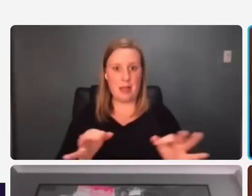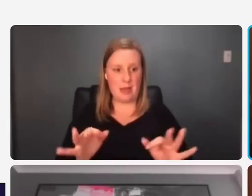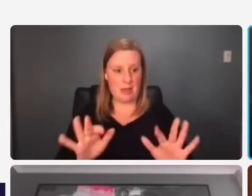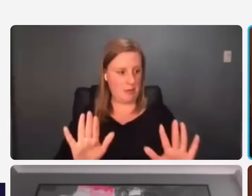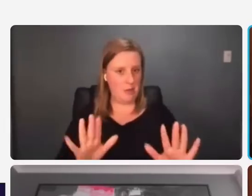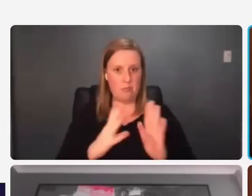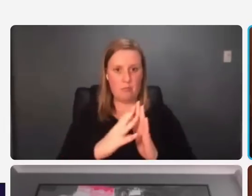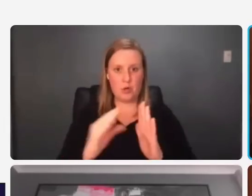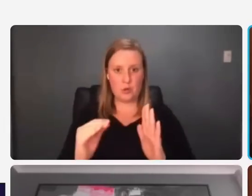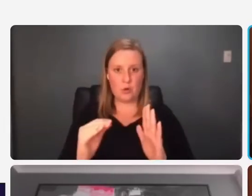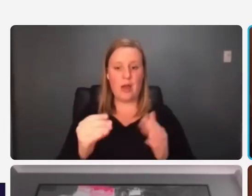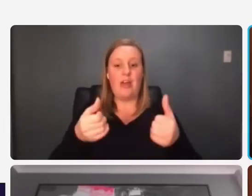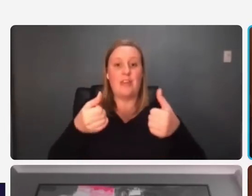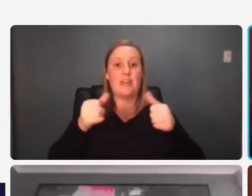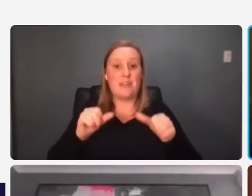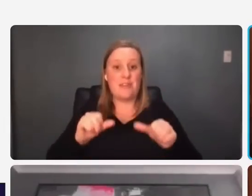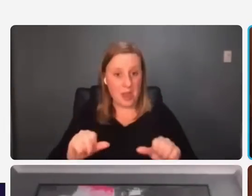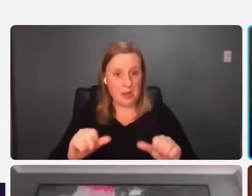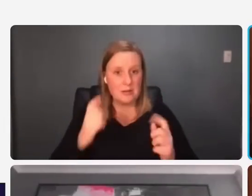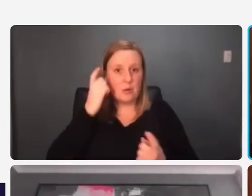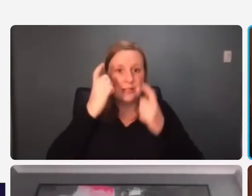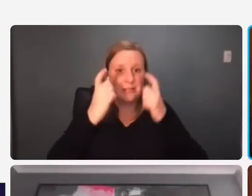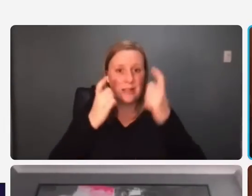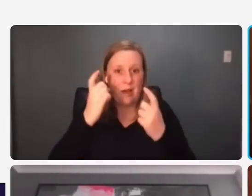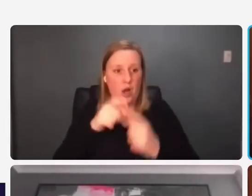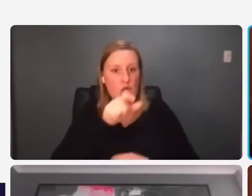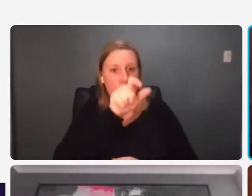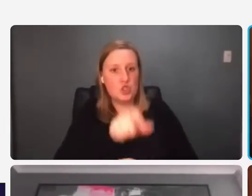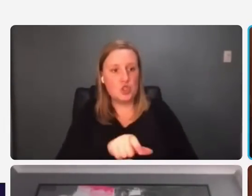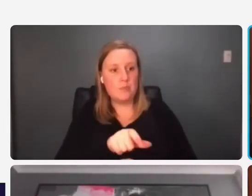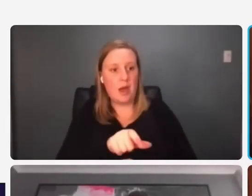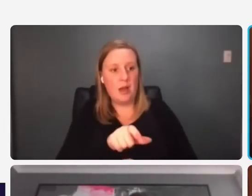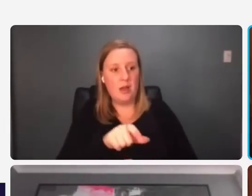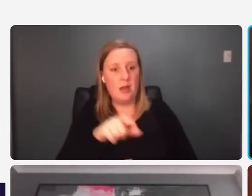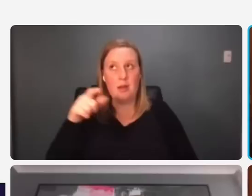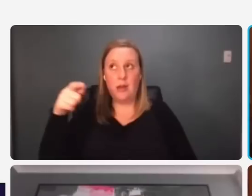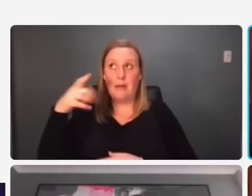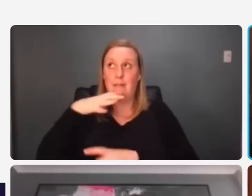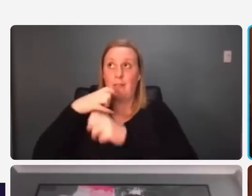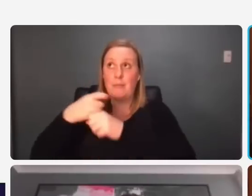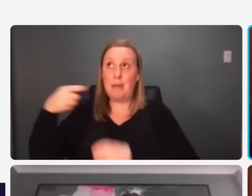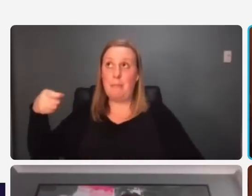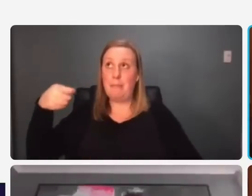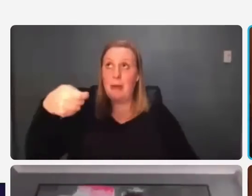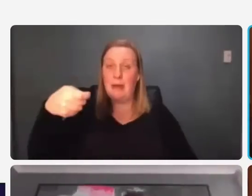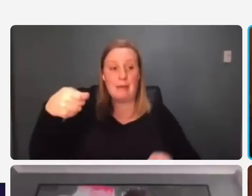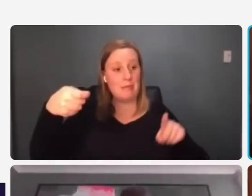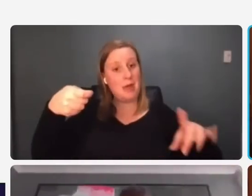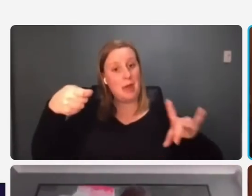what impact that has if any for the existing consumer contributions frameworks across those two programs. So that's kind of where we are.